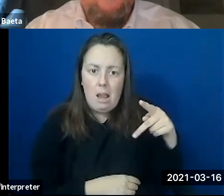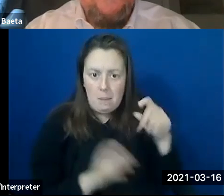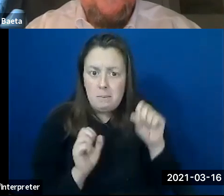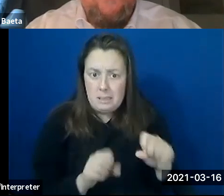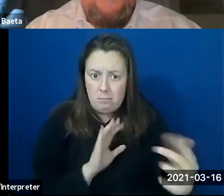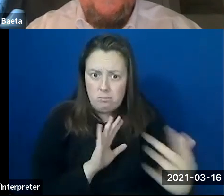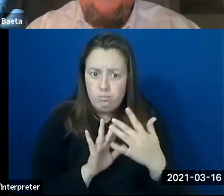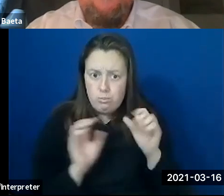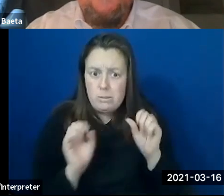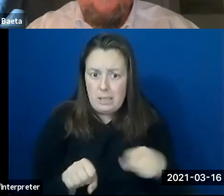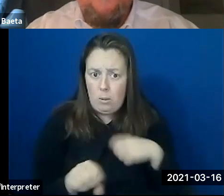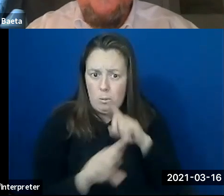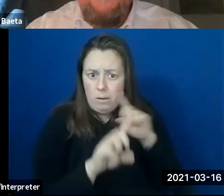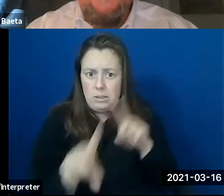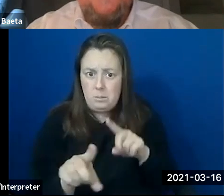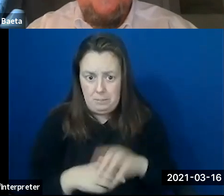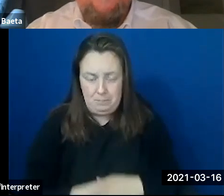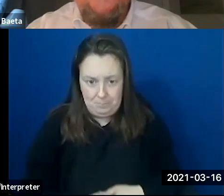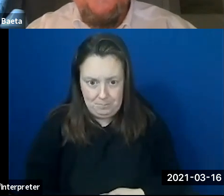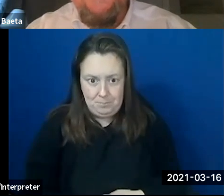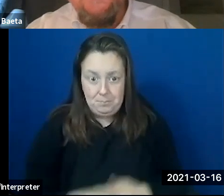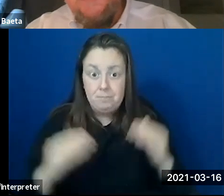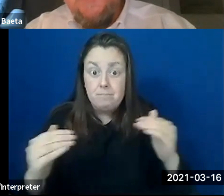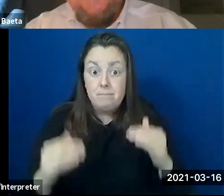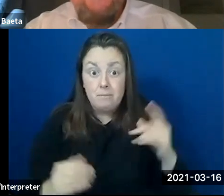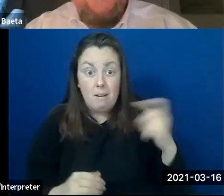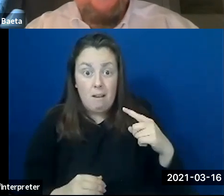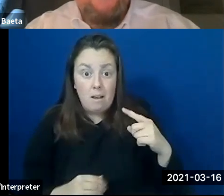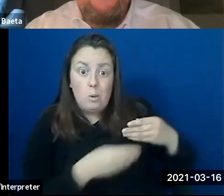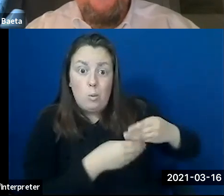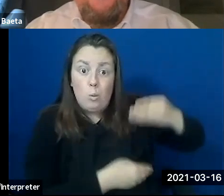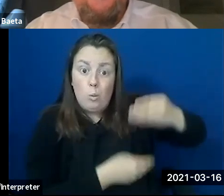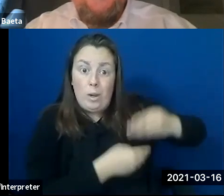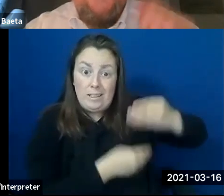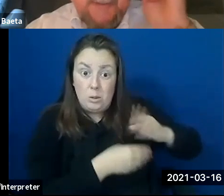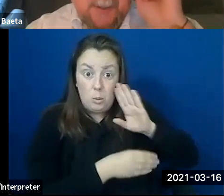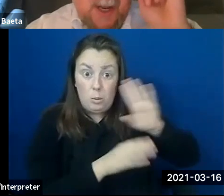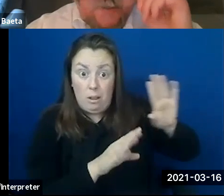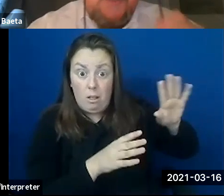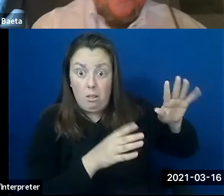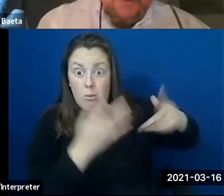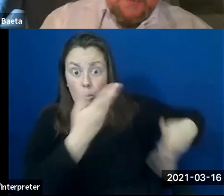Joseph Baeta: Well windows, we opened in classrooms in woman days and does that help ventilation it's actually a catch 22 with ventilation, believe it or not, yes windows.